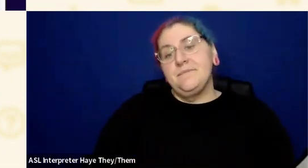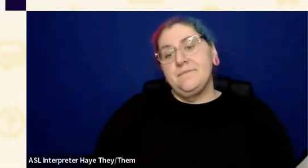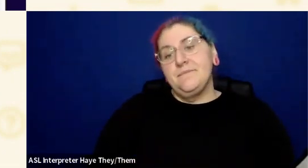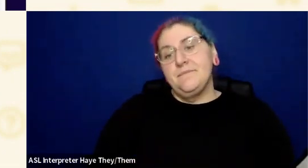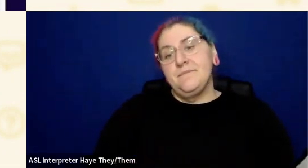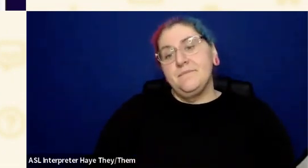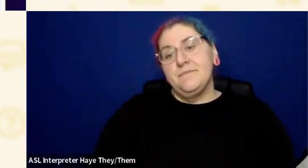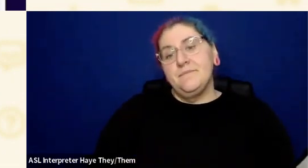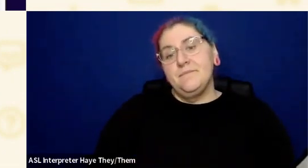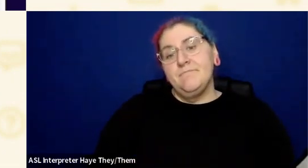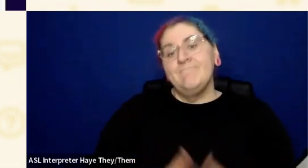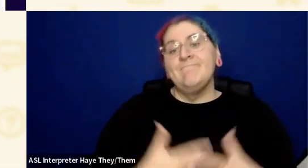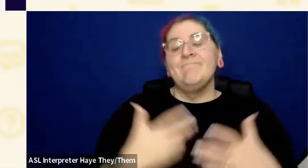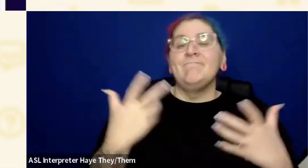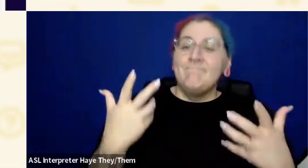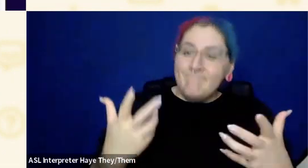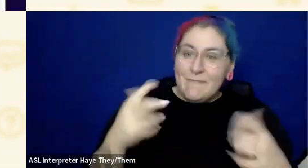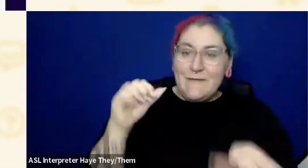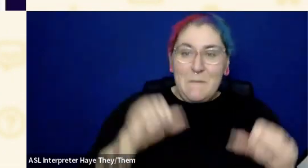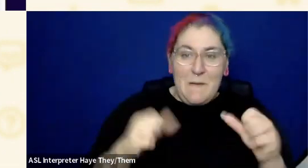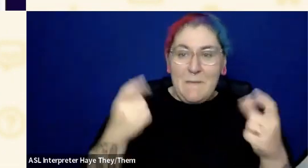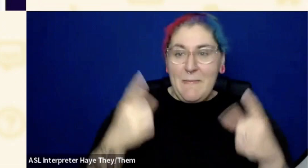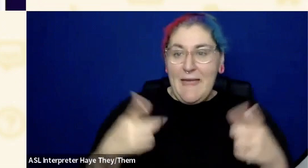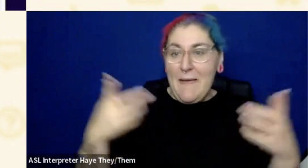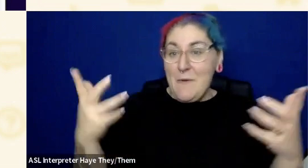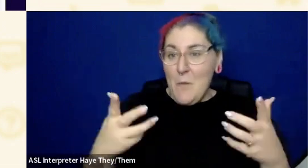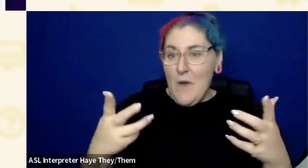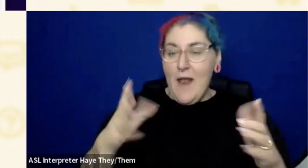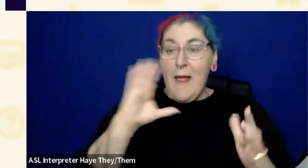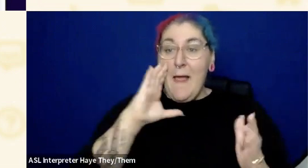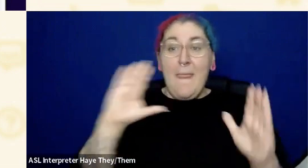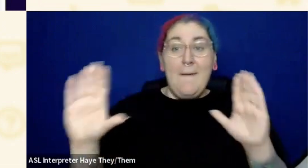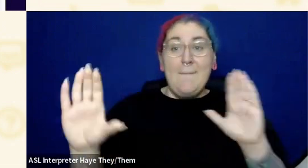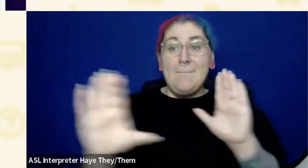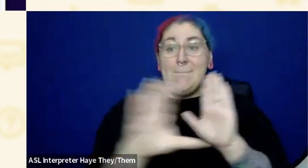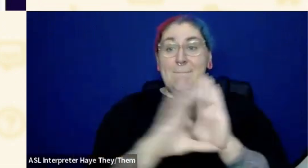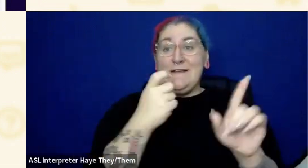The chances are the image will become blurry and the text unreadable.